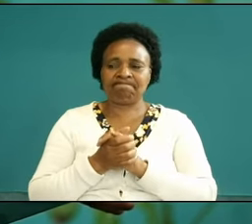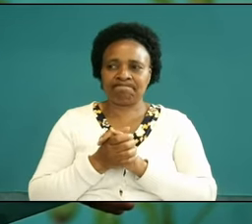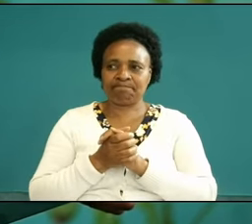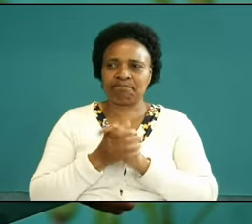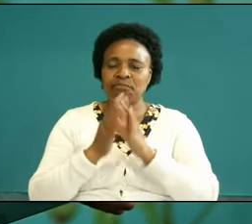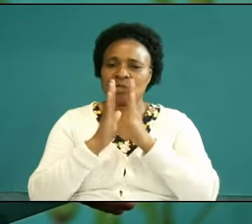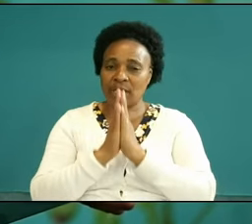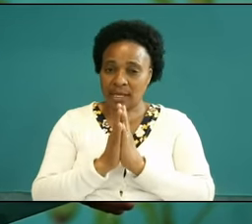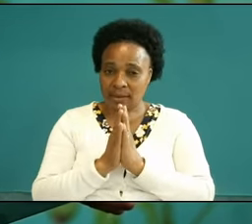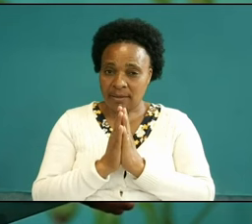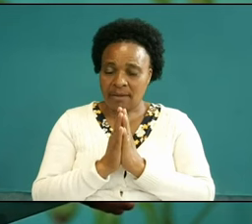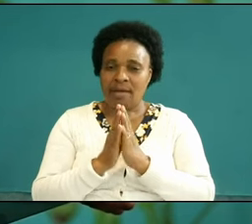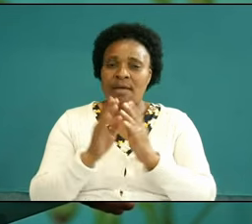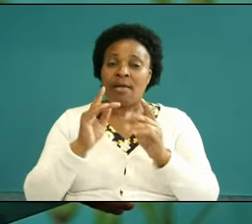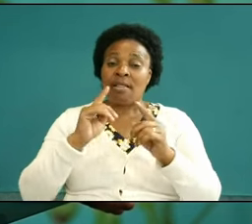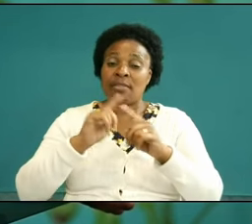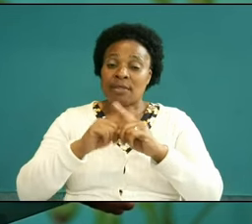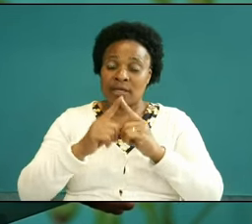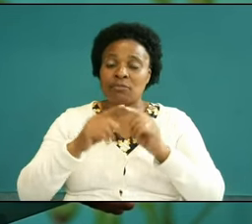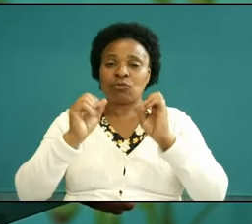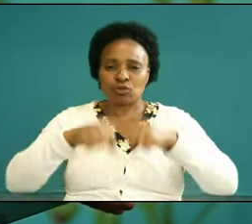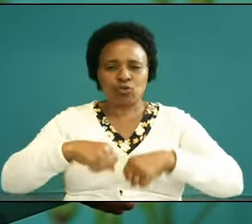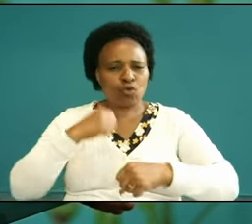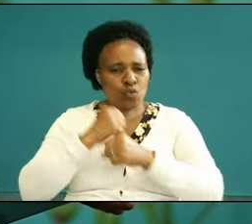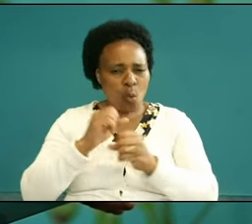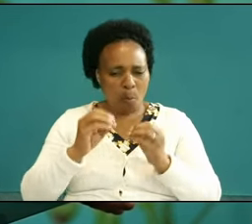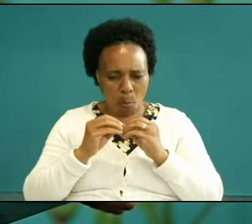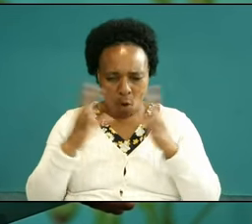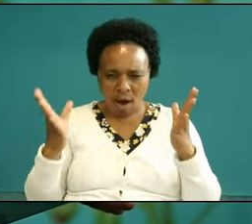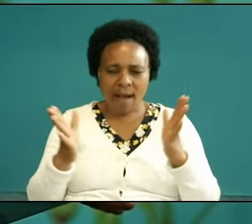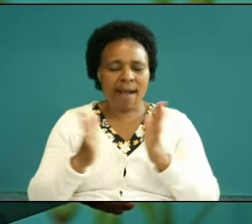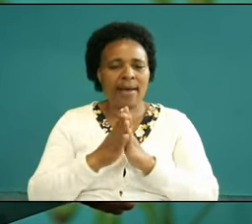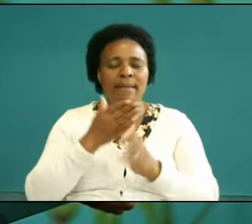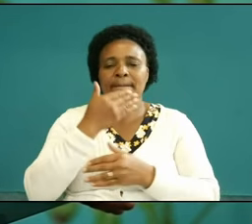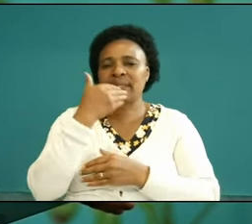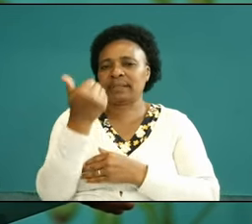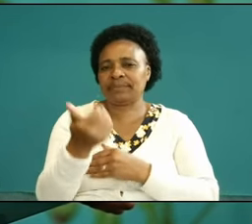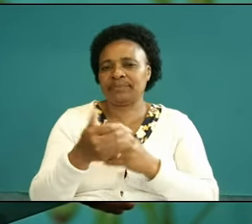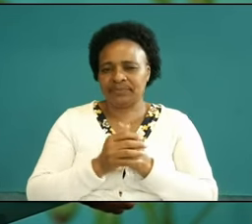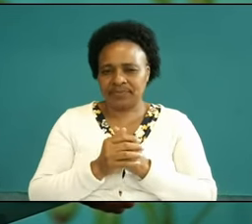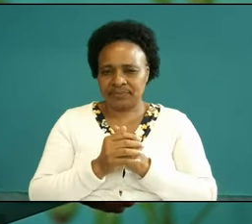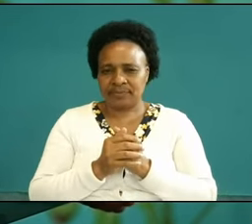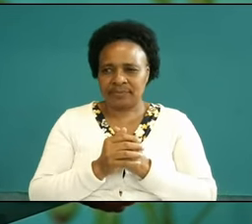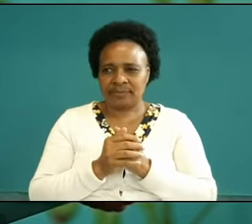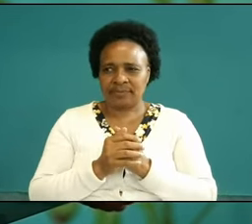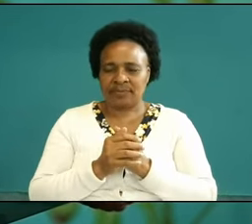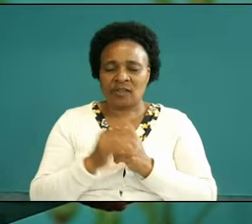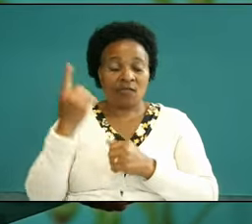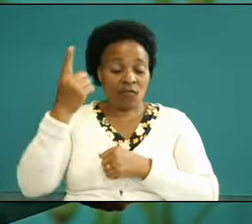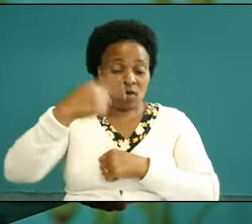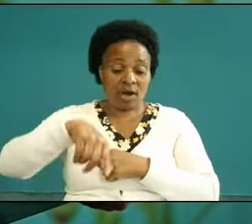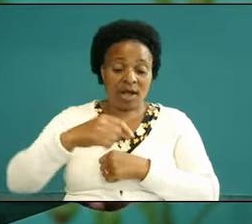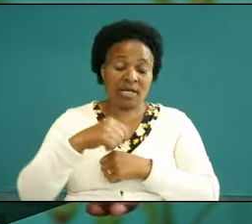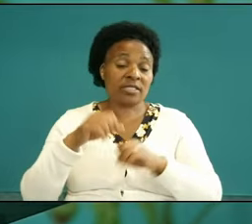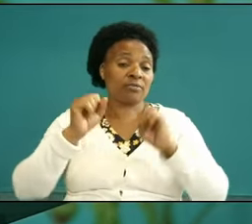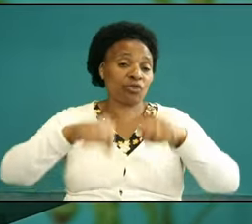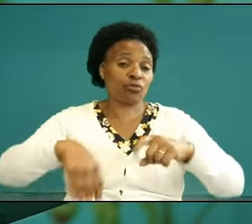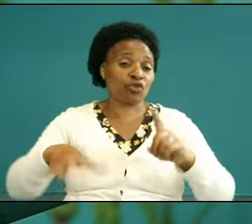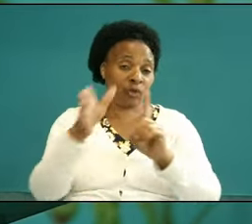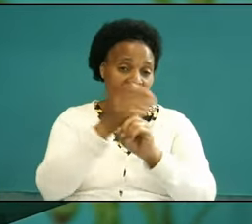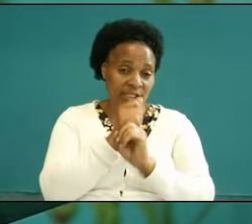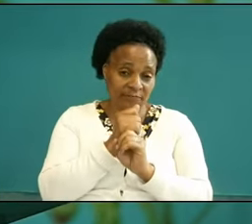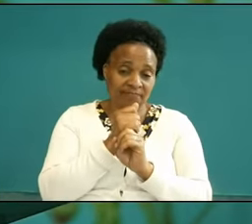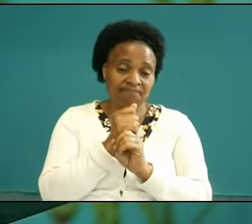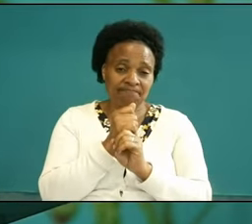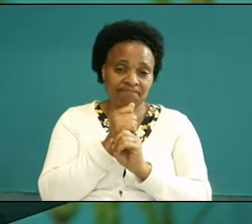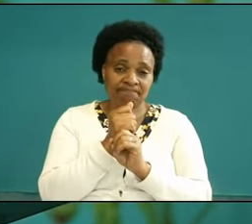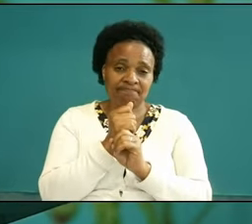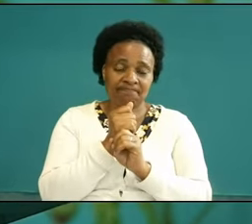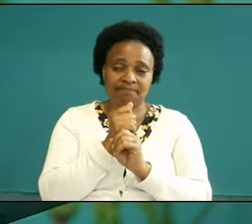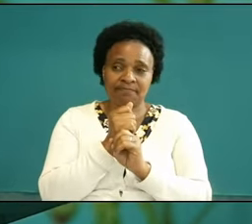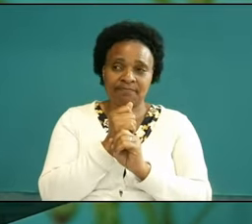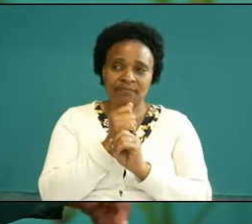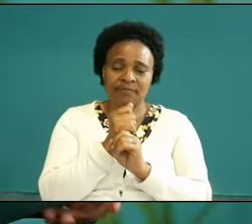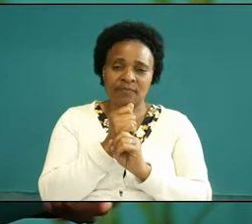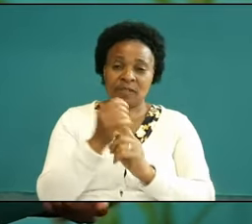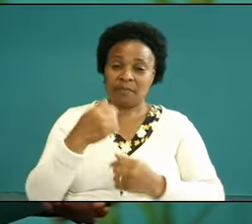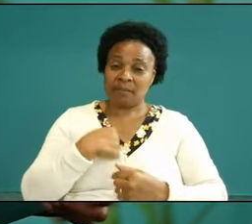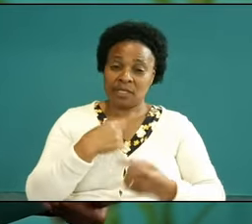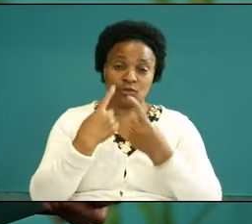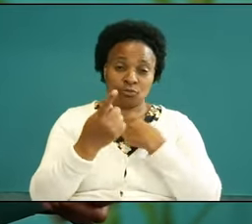we can do more and better now for us to be able to achieve that I have spoken to my colleague